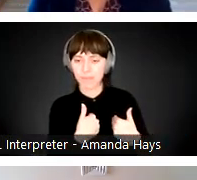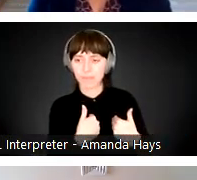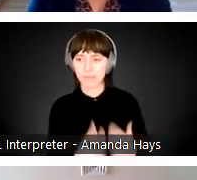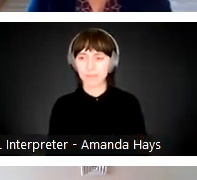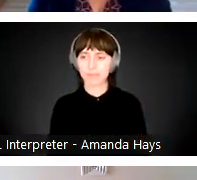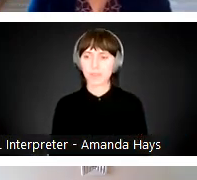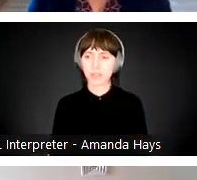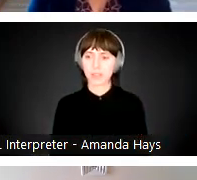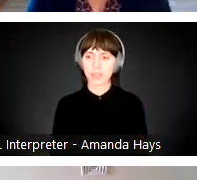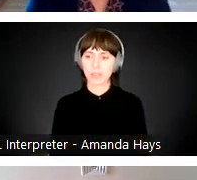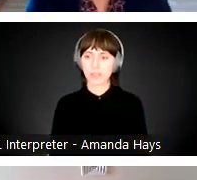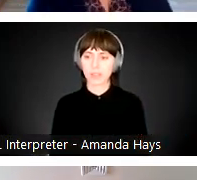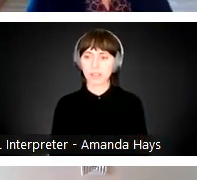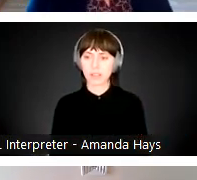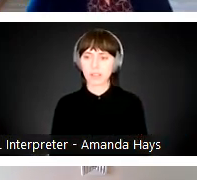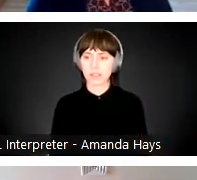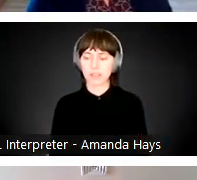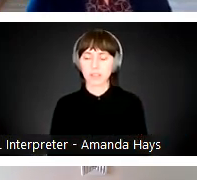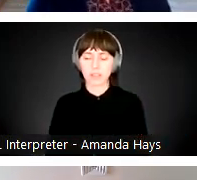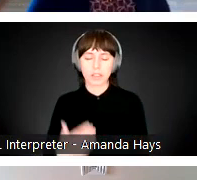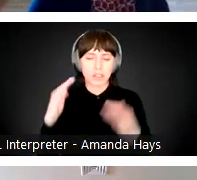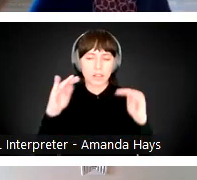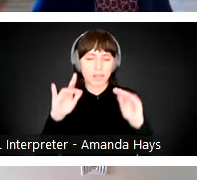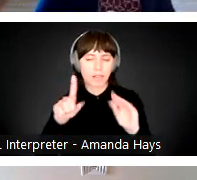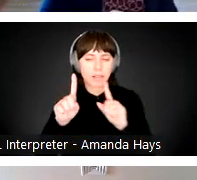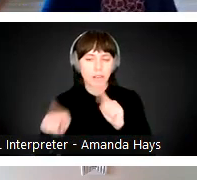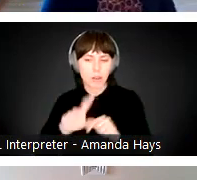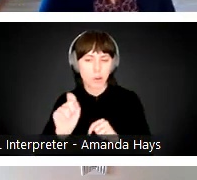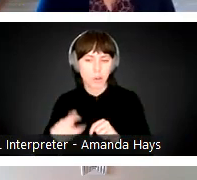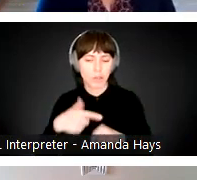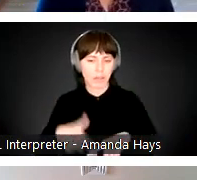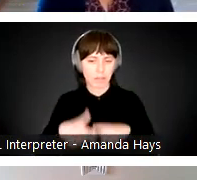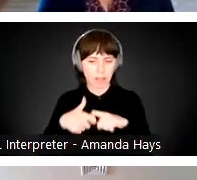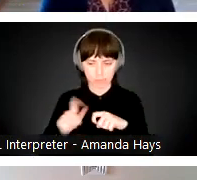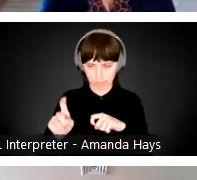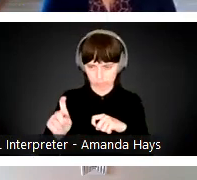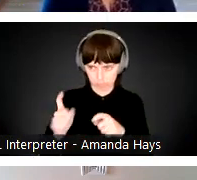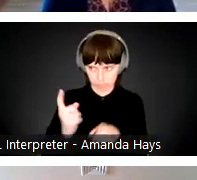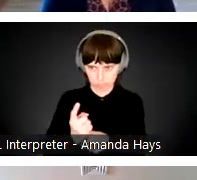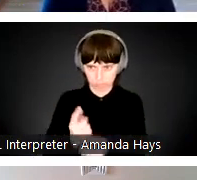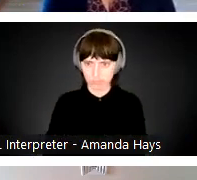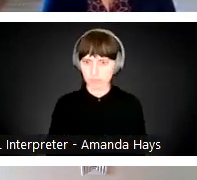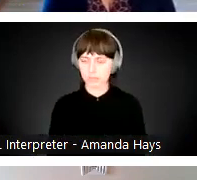if that, if that gets to the question that was asked. And I'll just pause here and make sure that's the case.